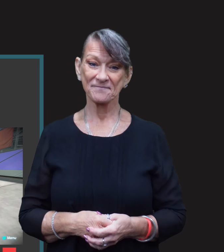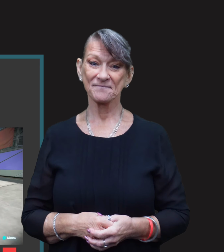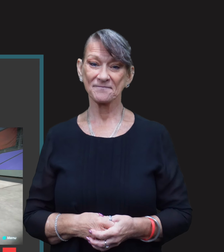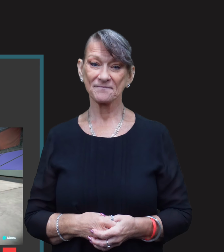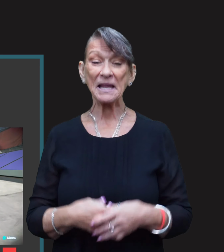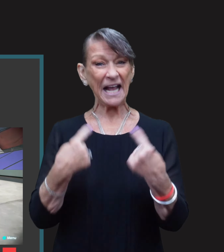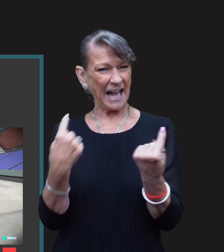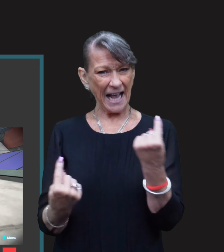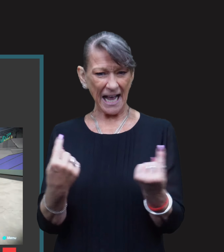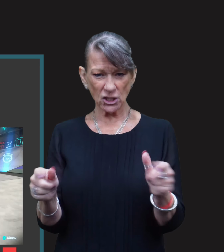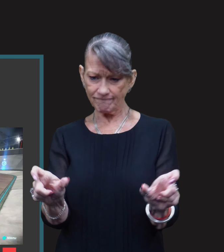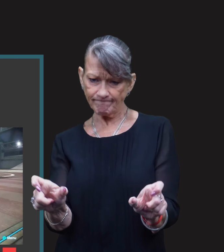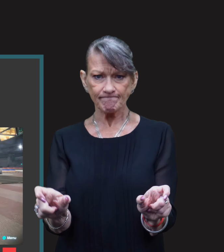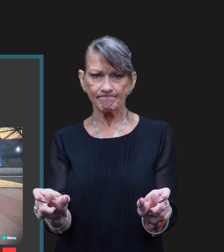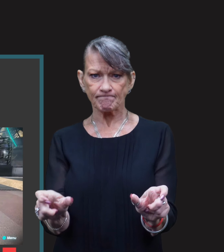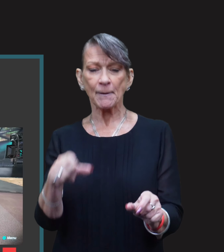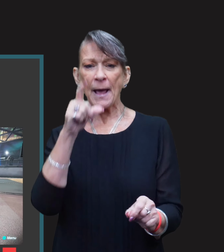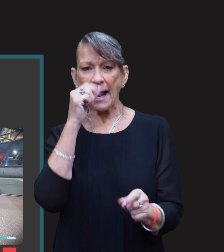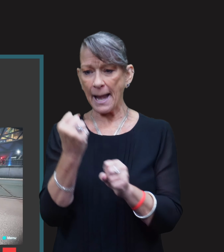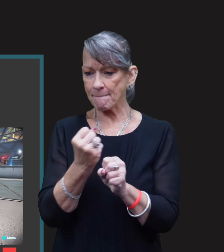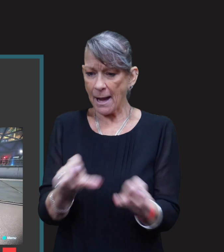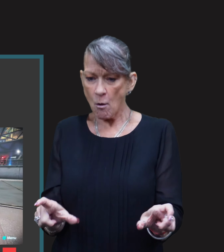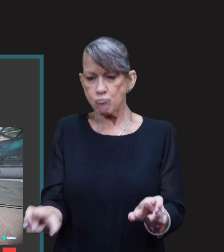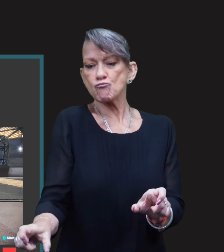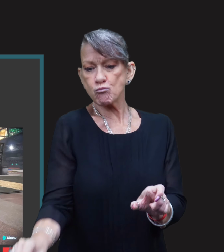Each trigger button will brake each individual wheel.